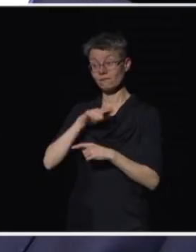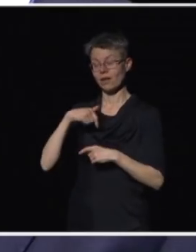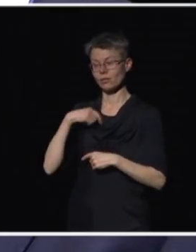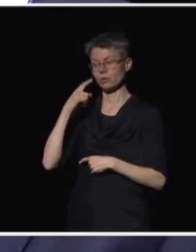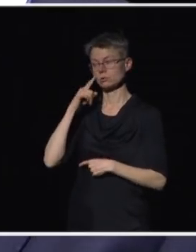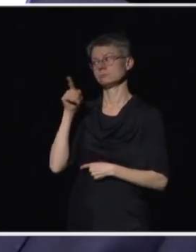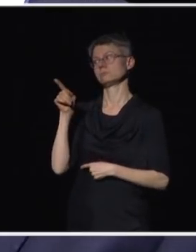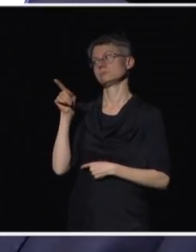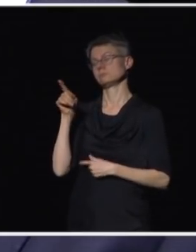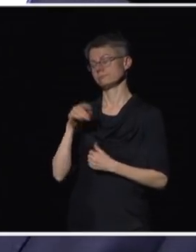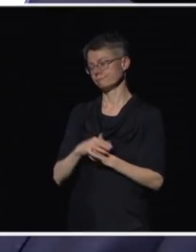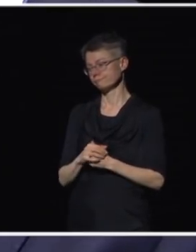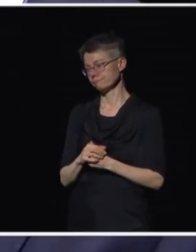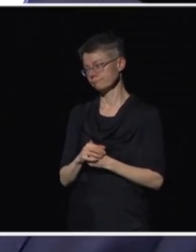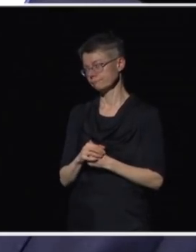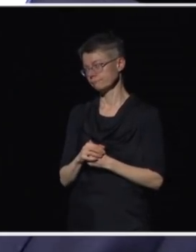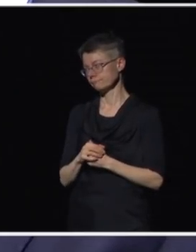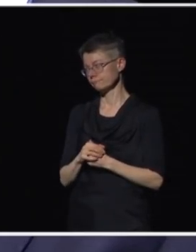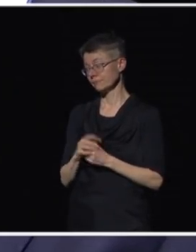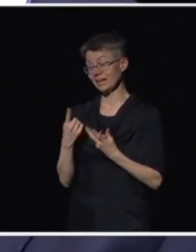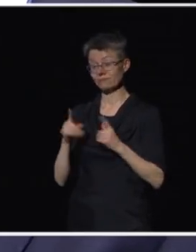to be -- if there were to be a first black president,